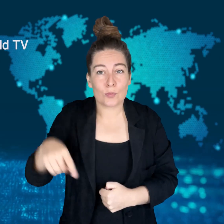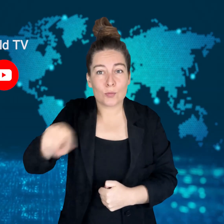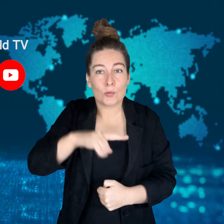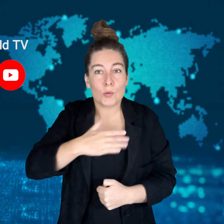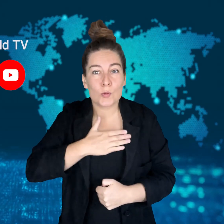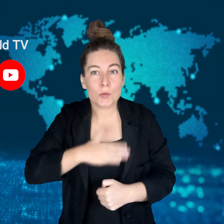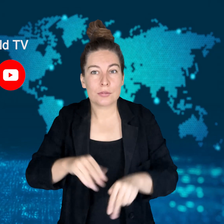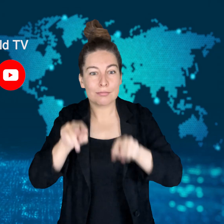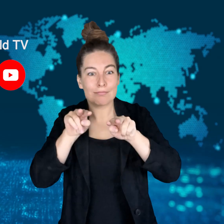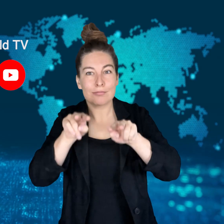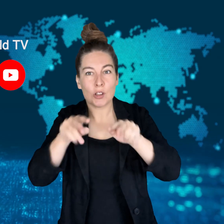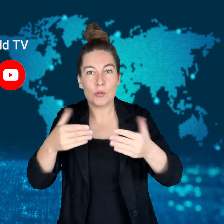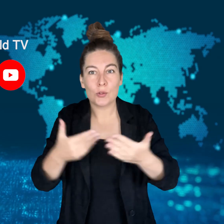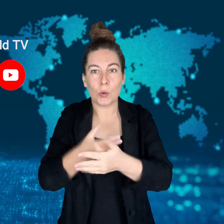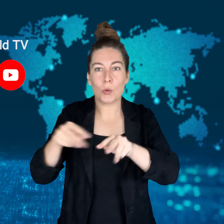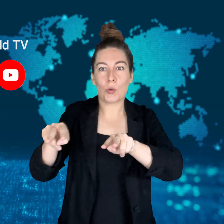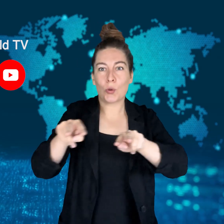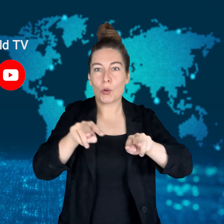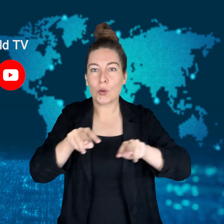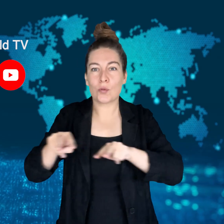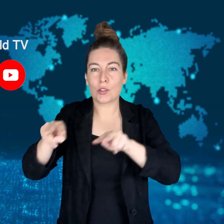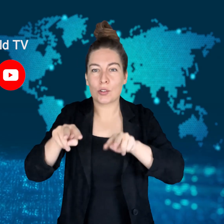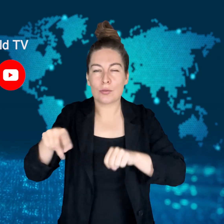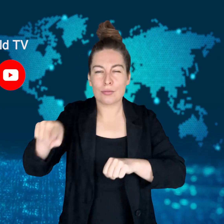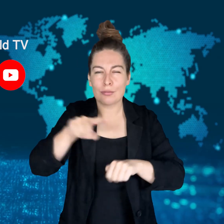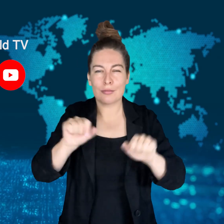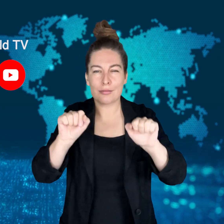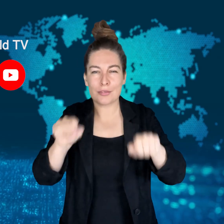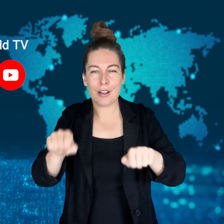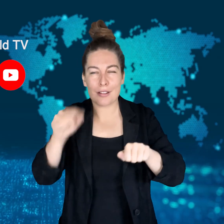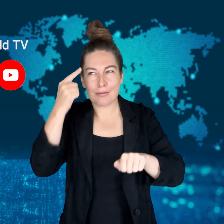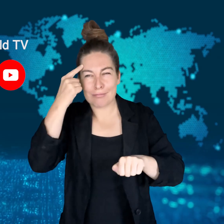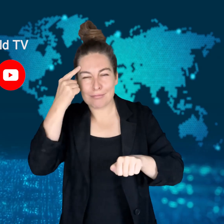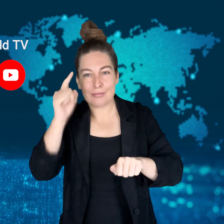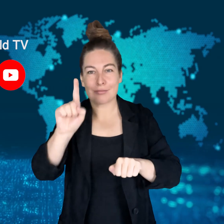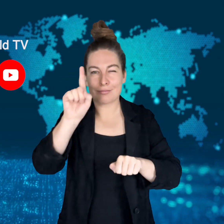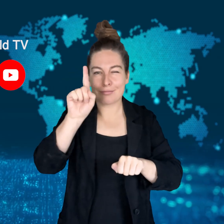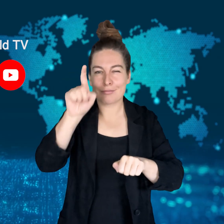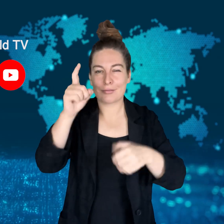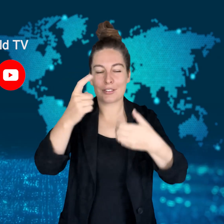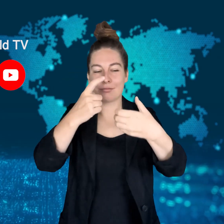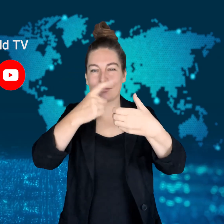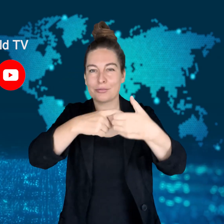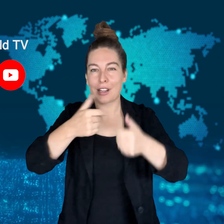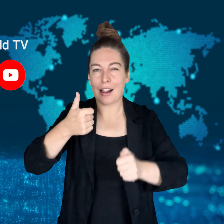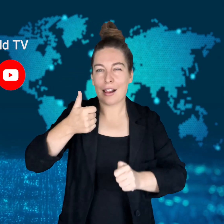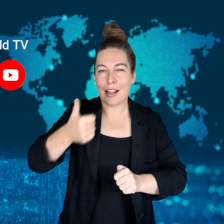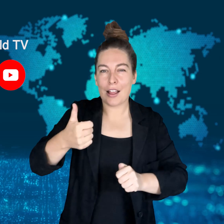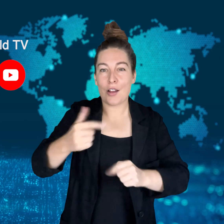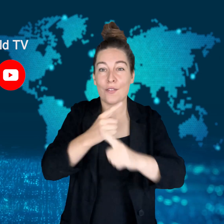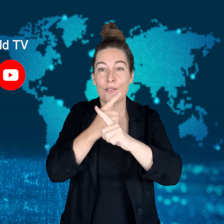Don't forget to subscribe, like, and follow H3 World TV